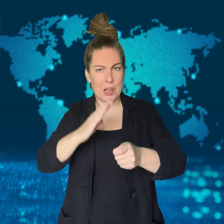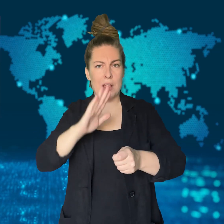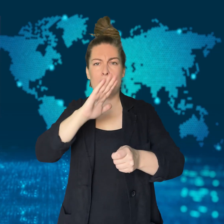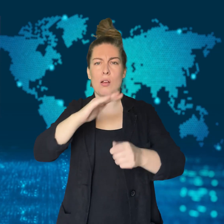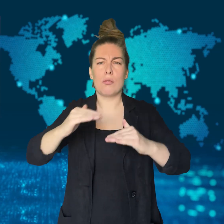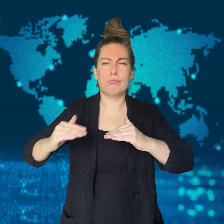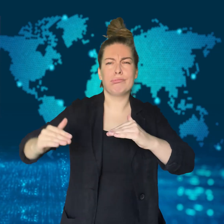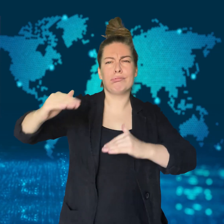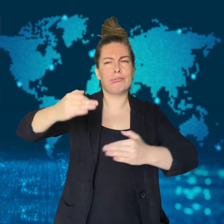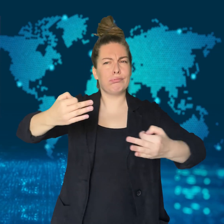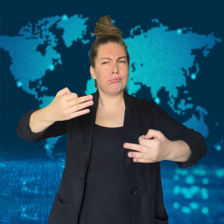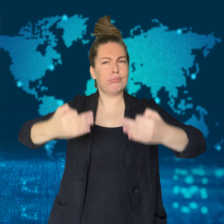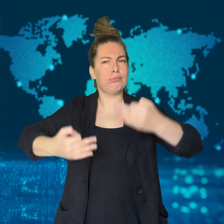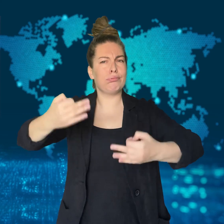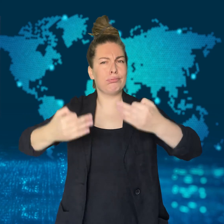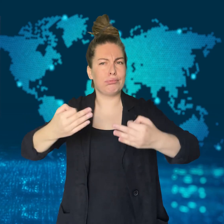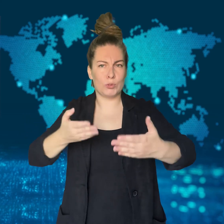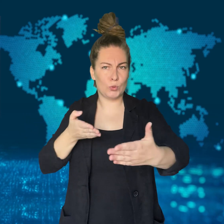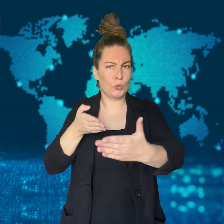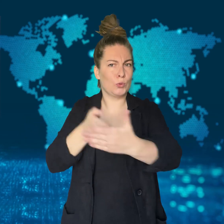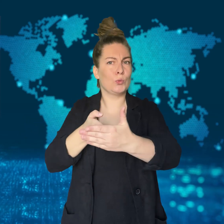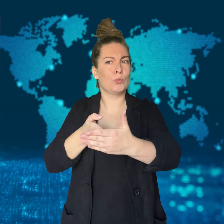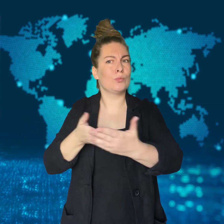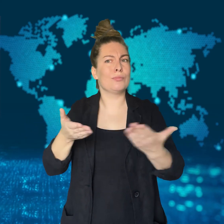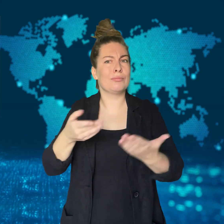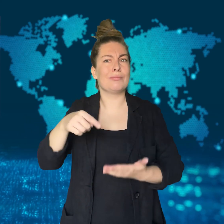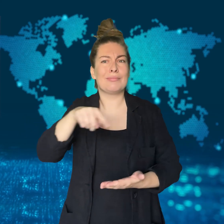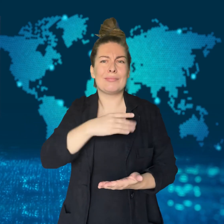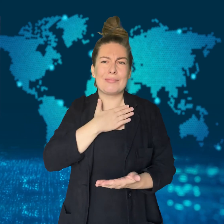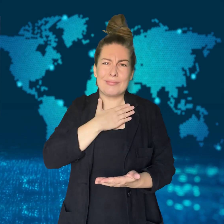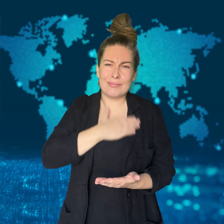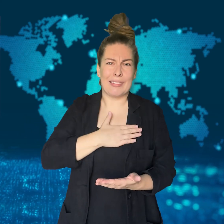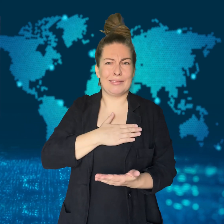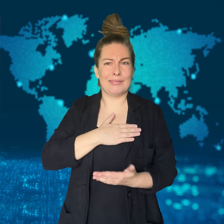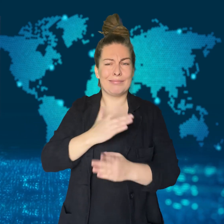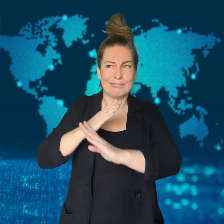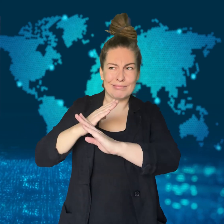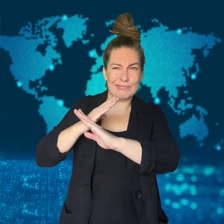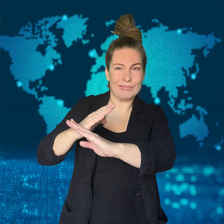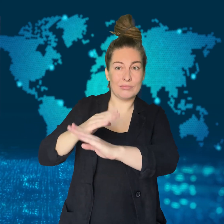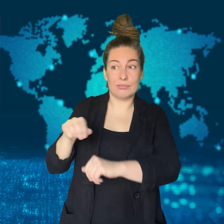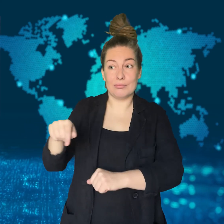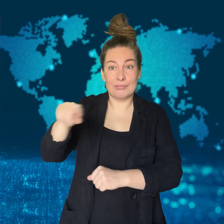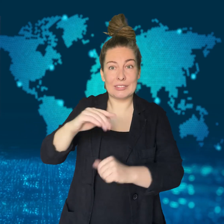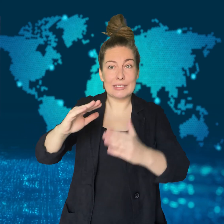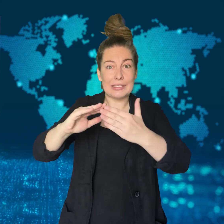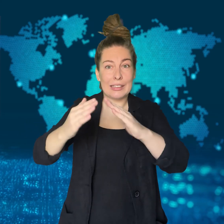stop the 46 municipalities from continuing in the London case,